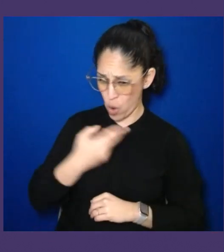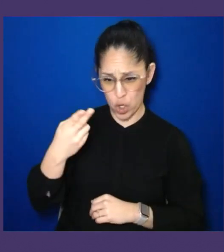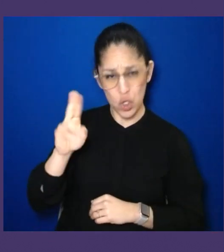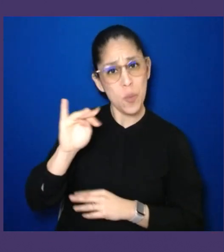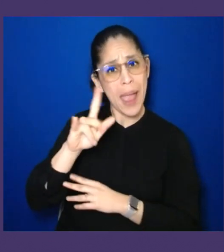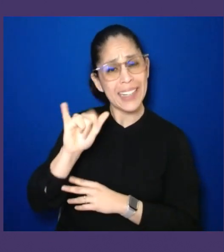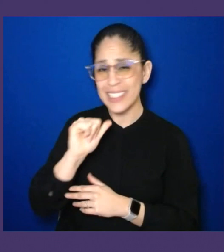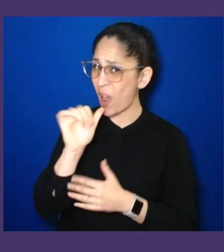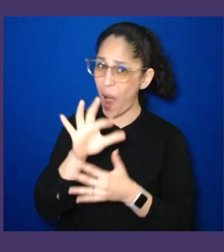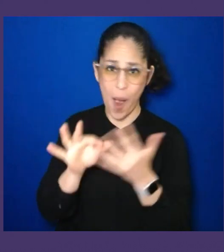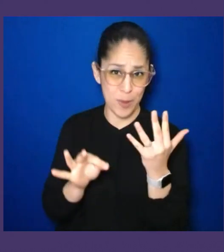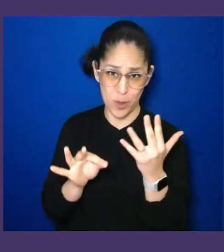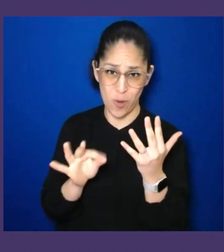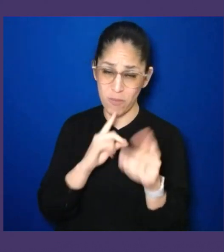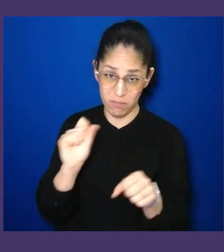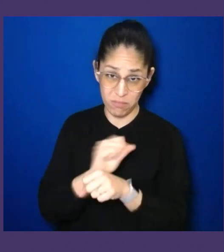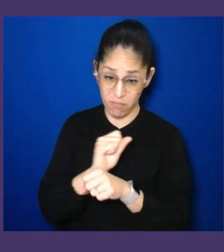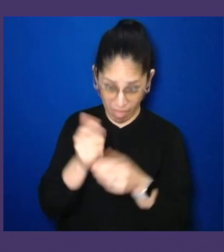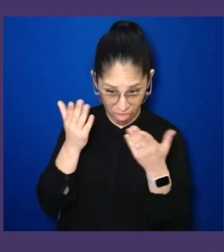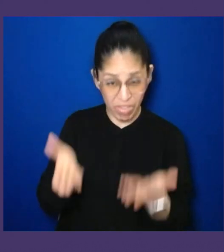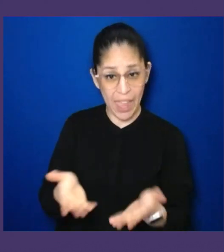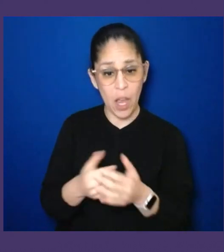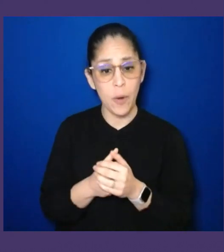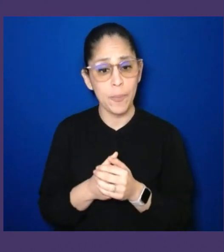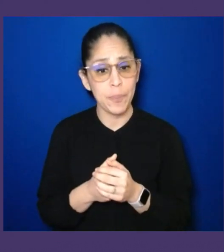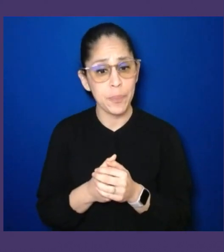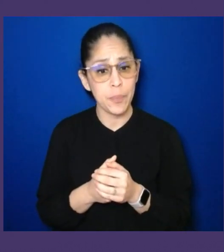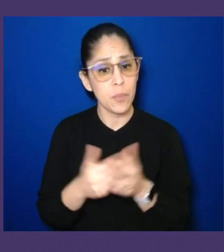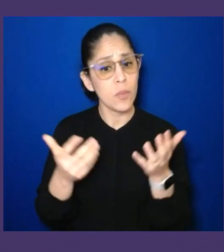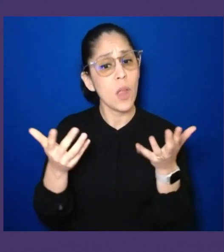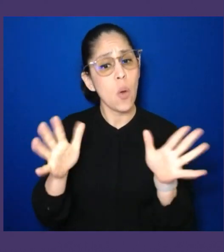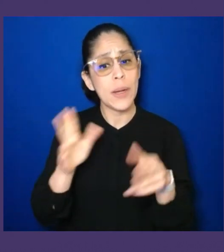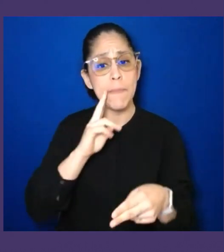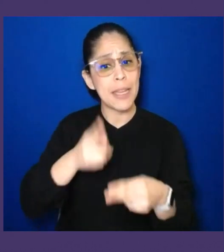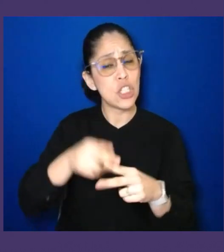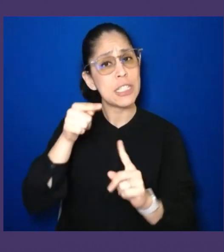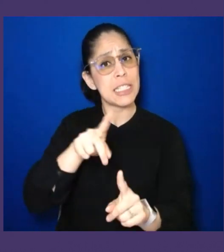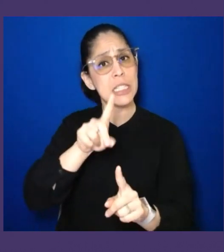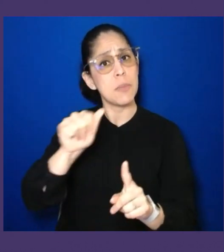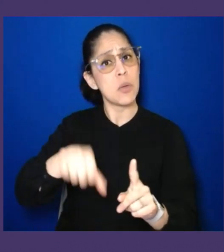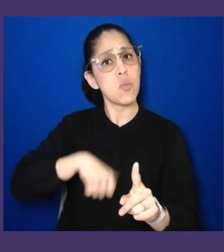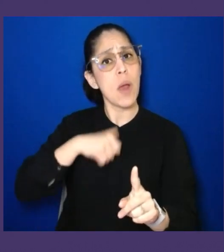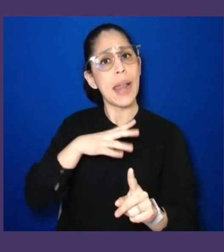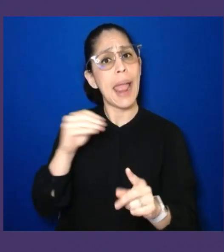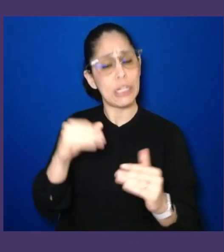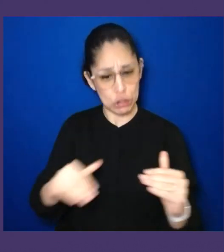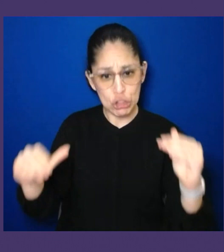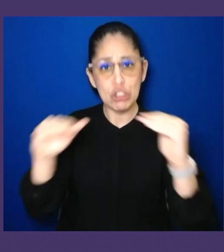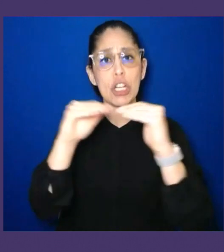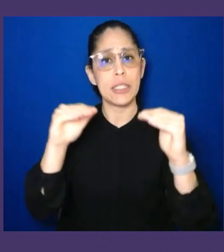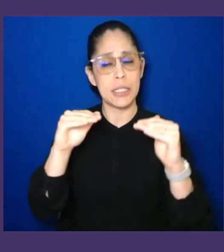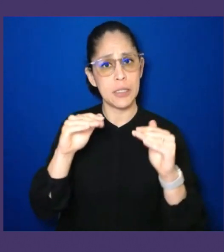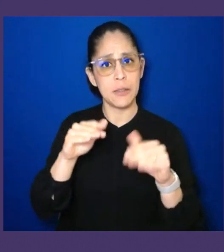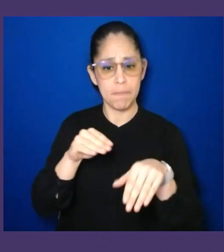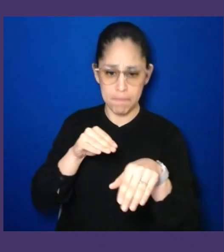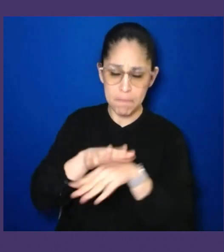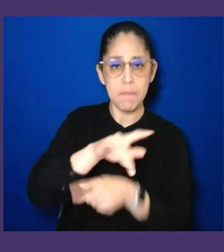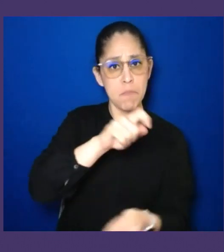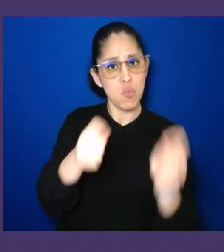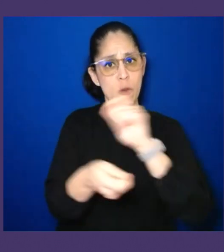Real growth in this disability pride and justice movement with organic, grassroots organizations, festivals,